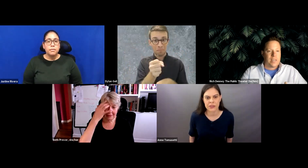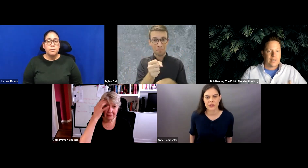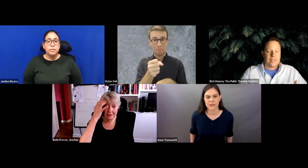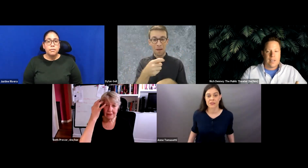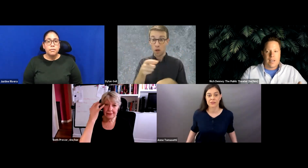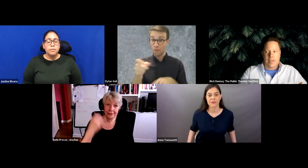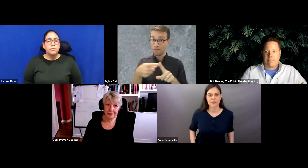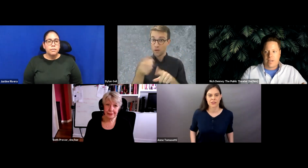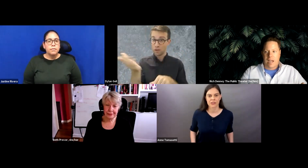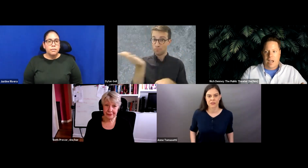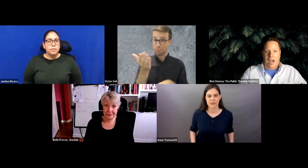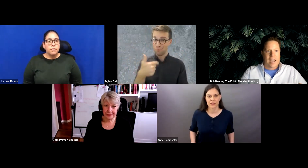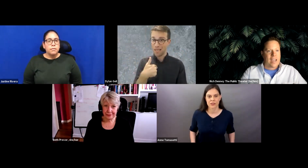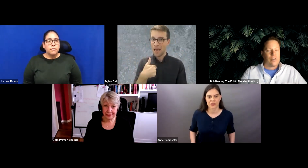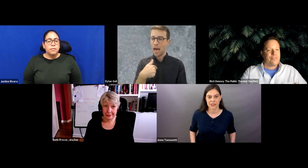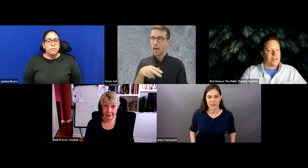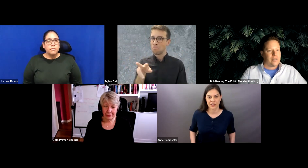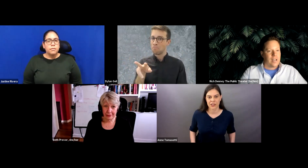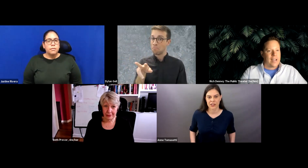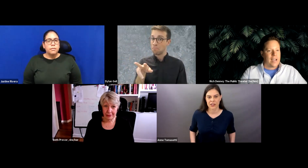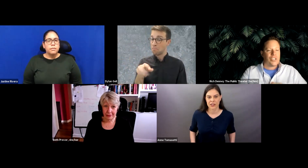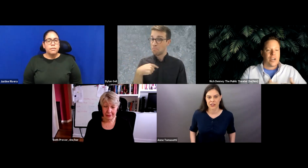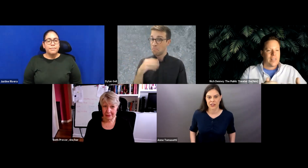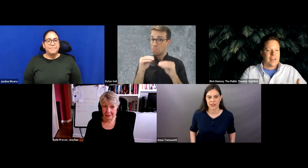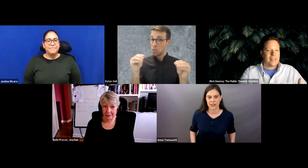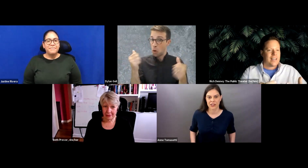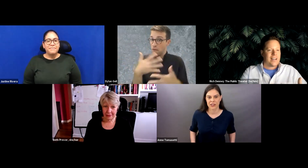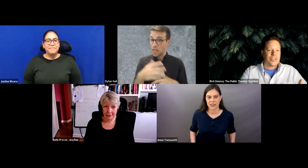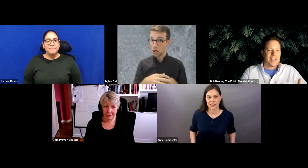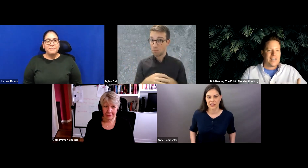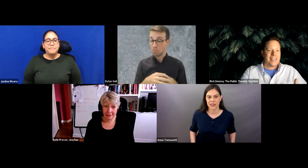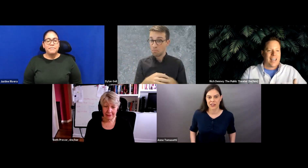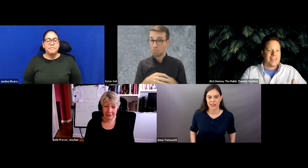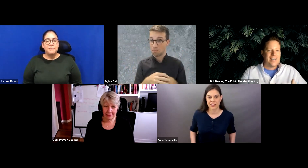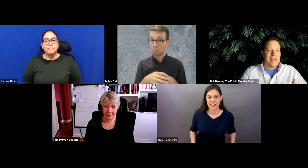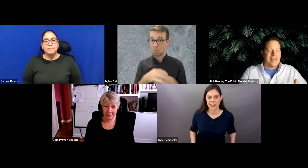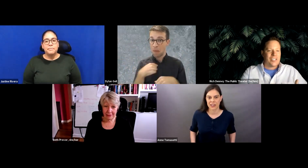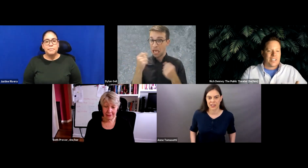piece, I had no fear. I shared that understanding that just as